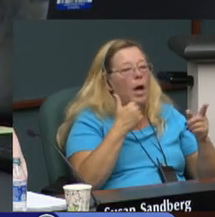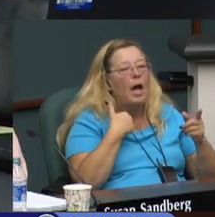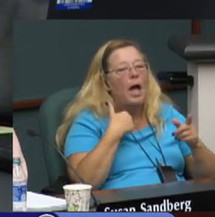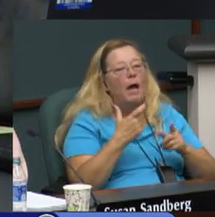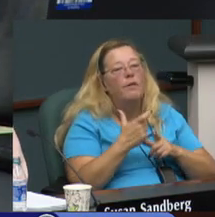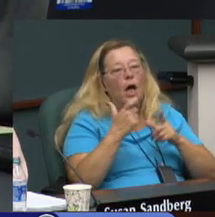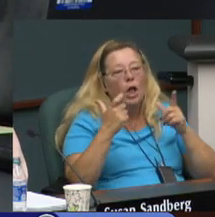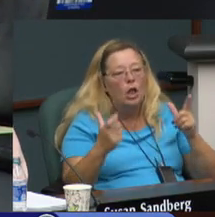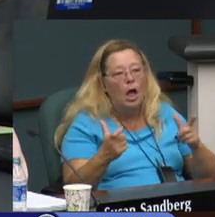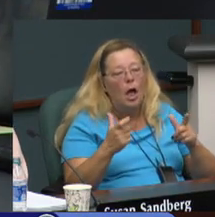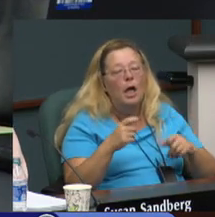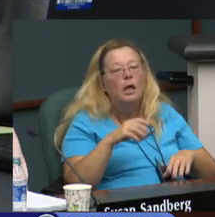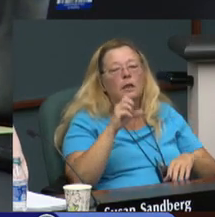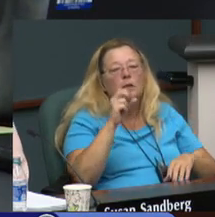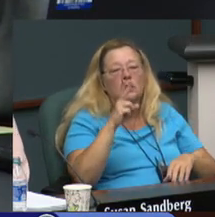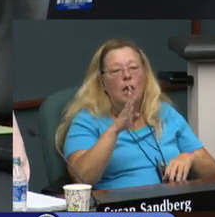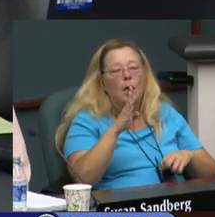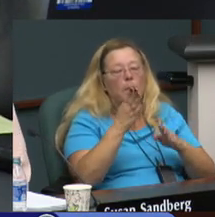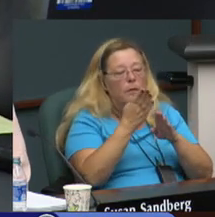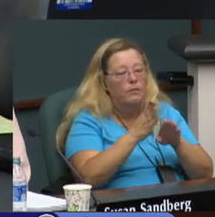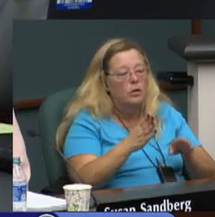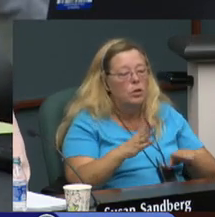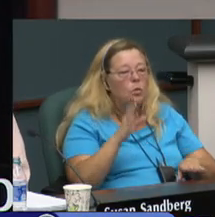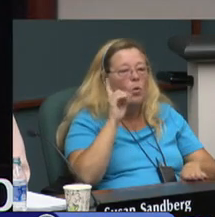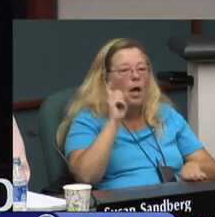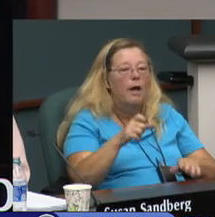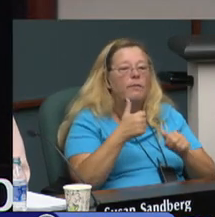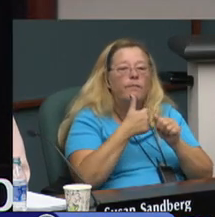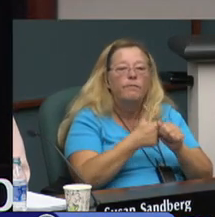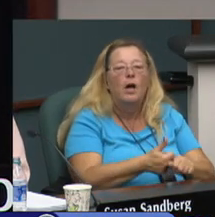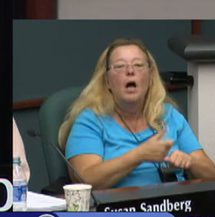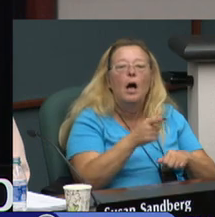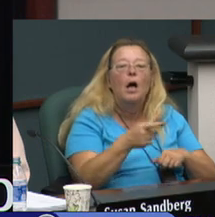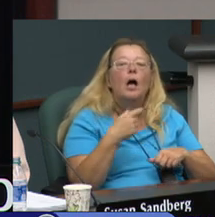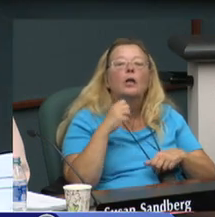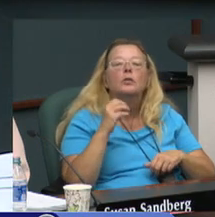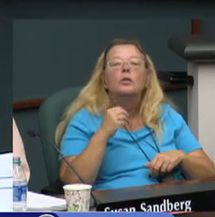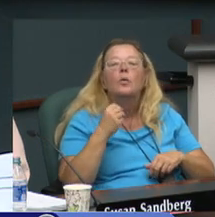you'll have to follow that and then I wanted to follow up on mr. Dorfman's